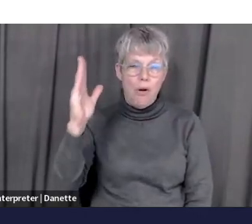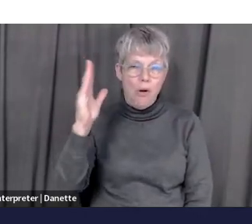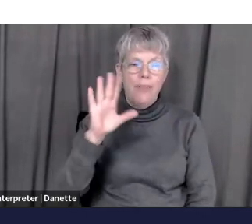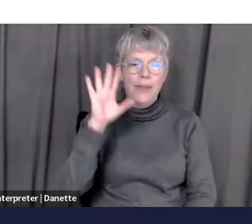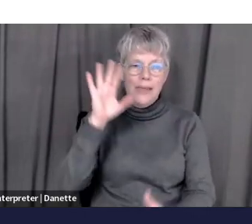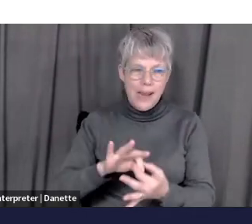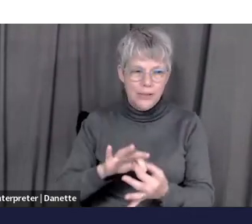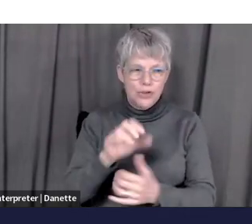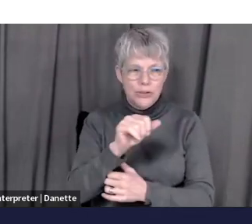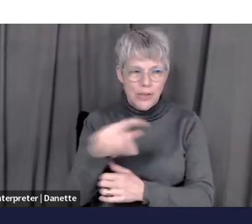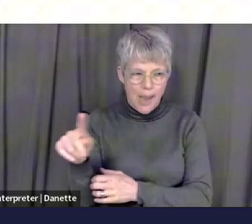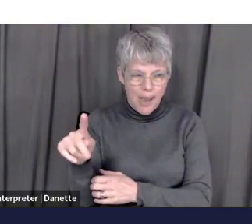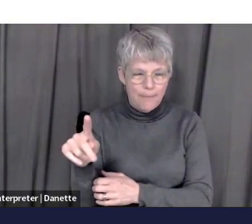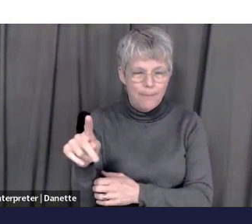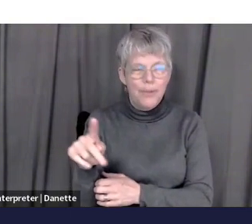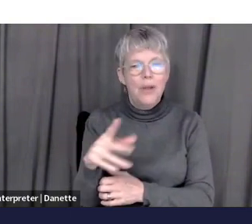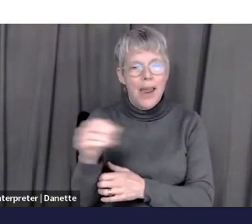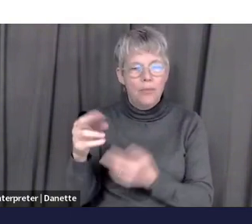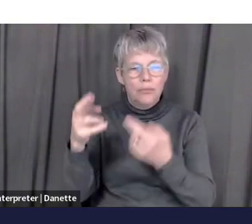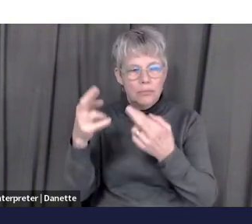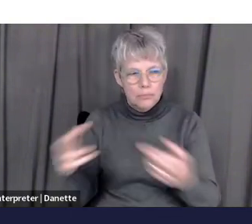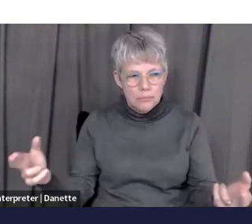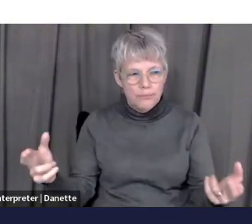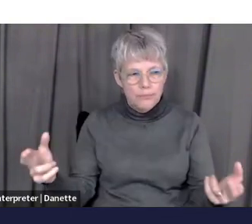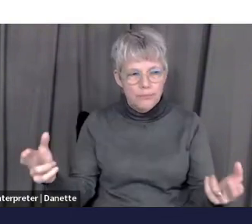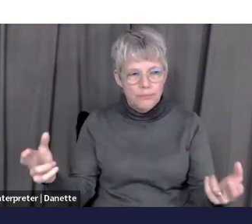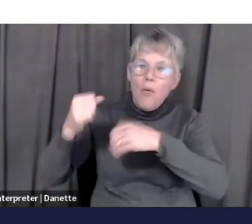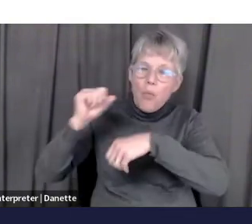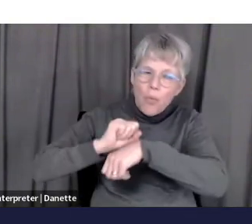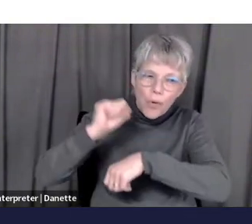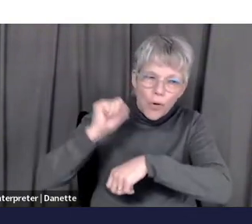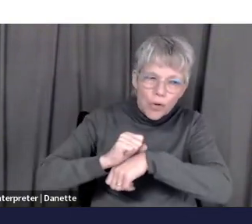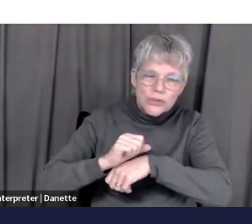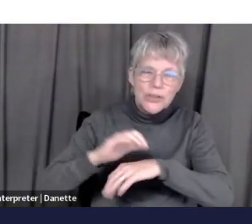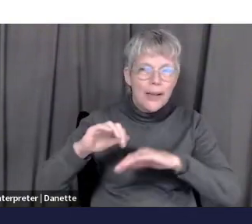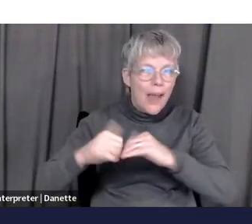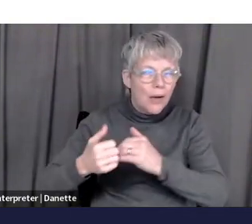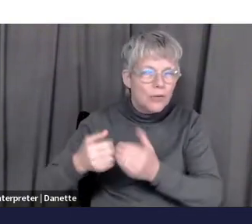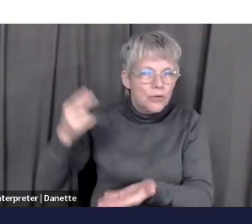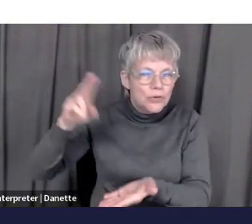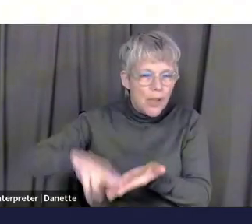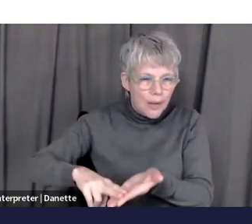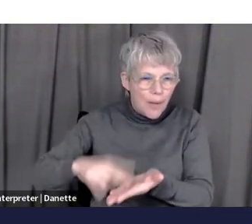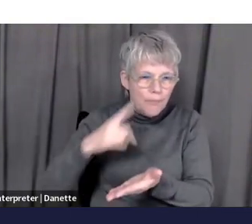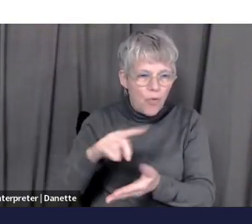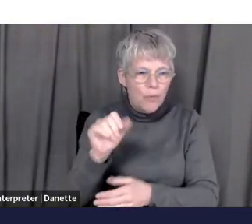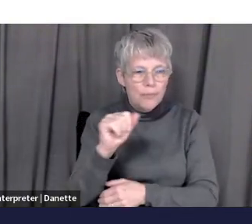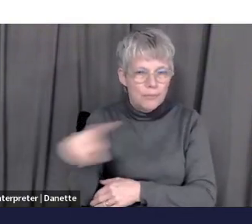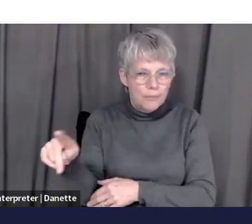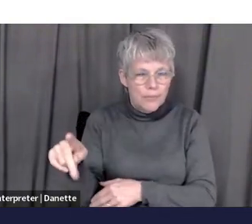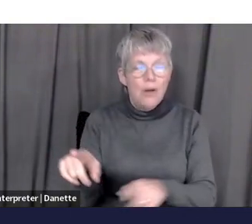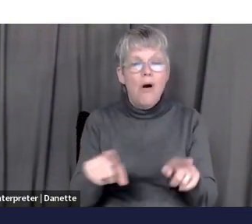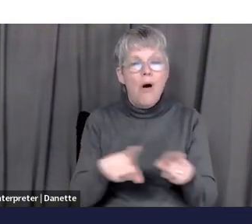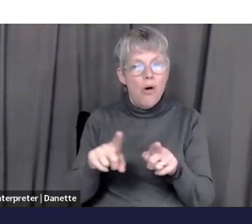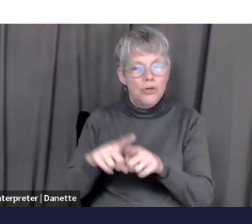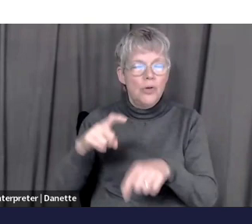the resources it provides, how it works and how to sign up. There will also be time for questions after the presentation.